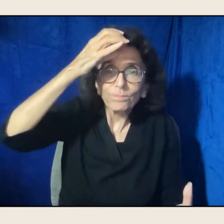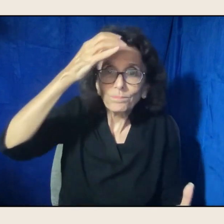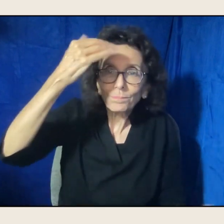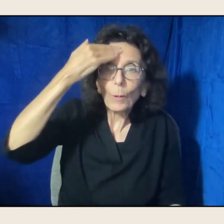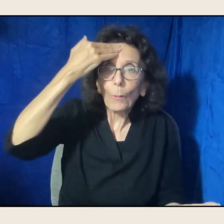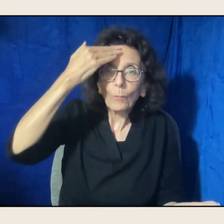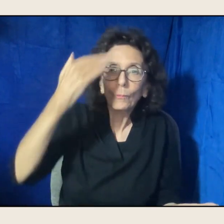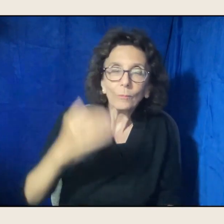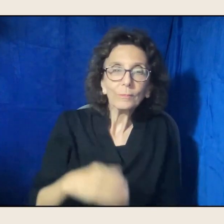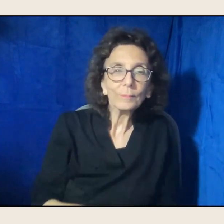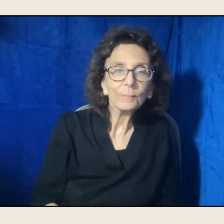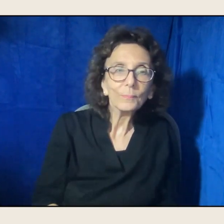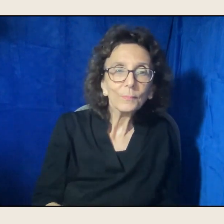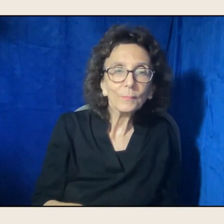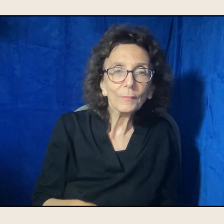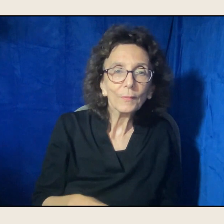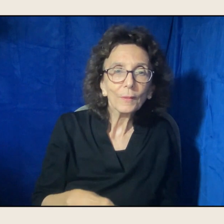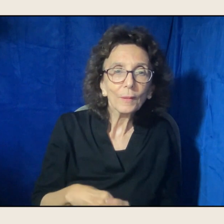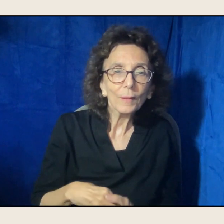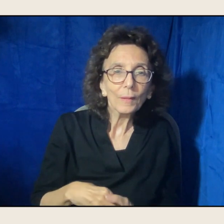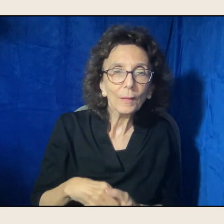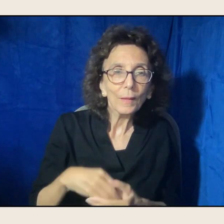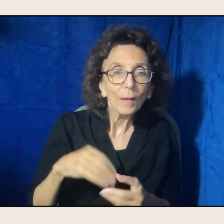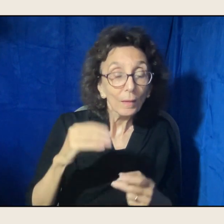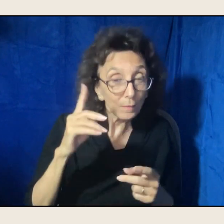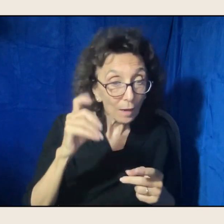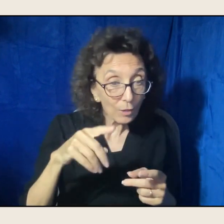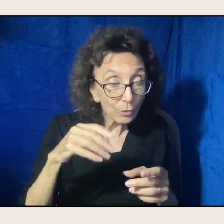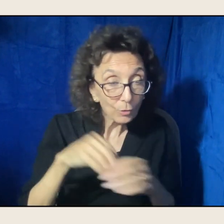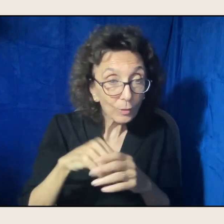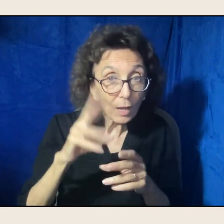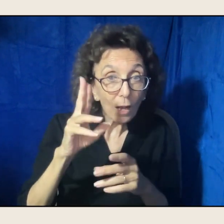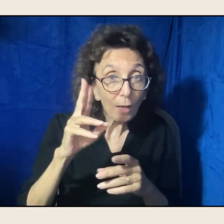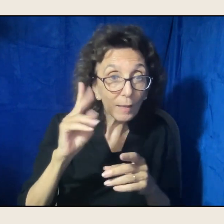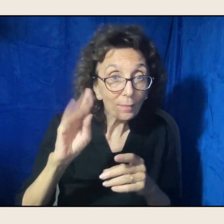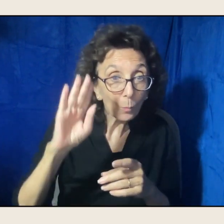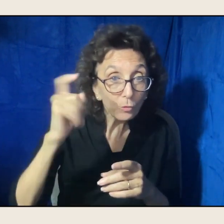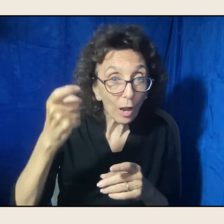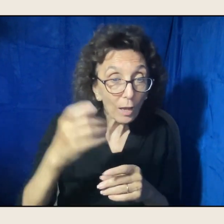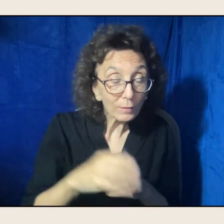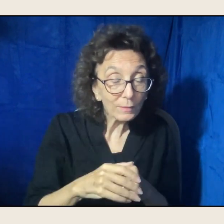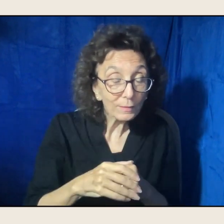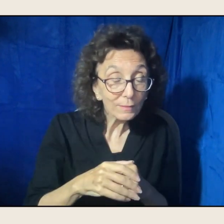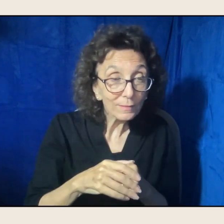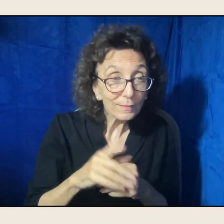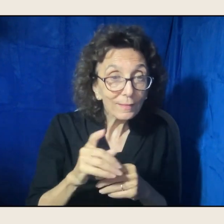And are you doing that in uptown, in the Bronx? Because I also think what your piece